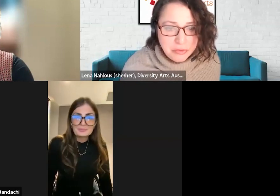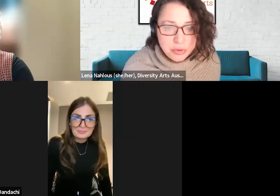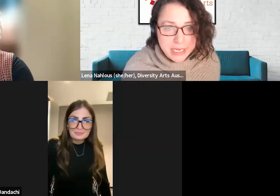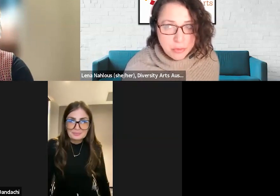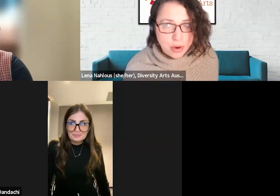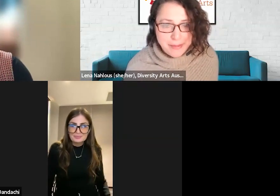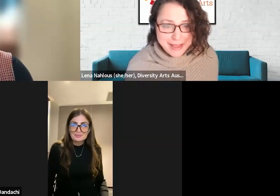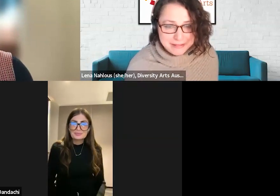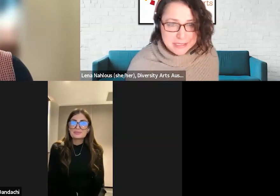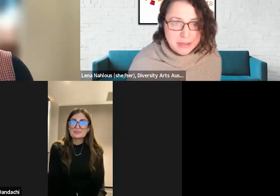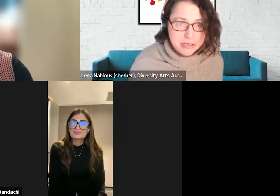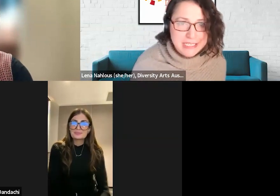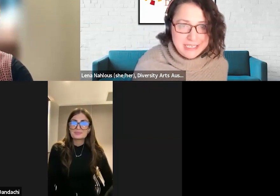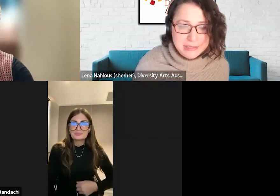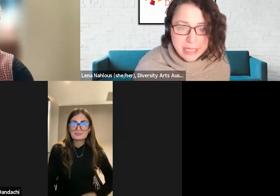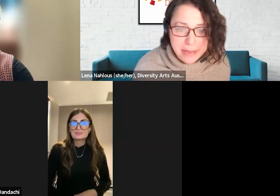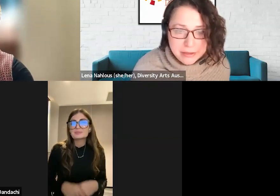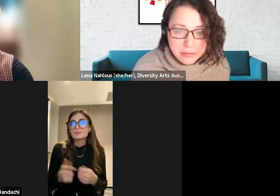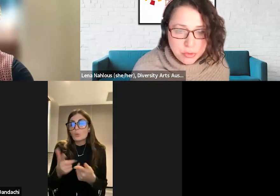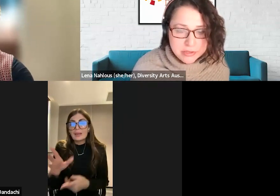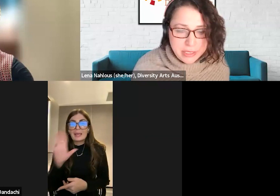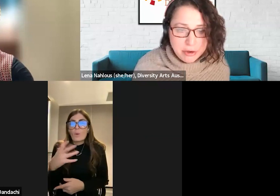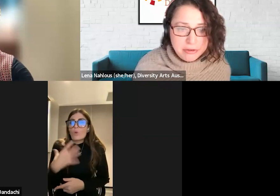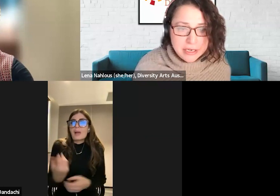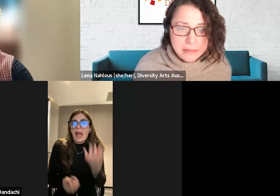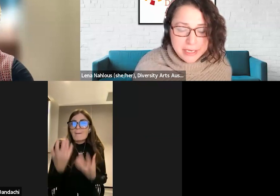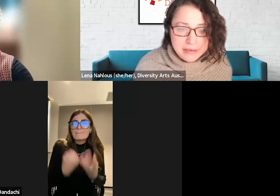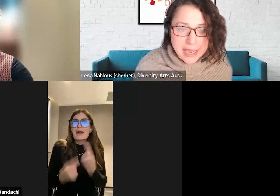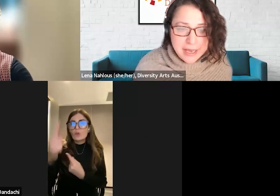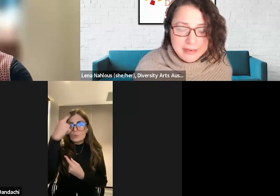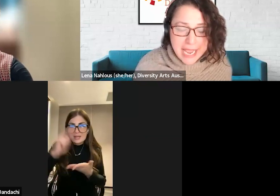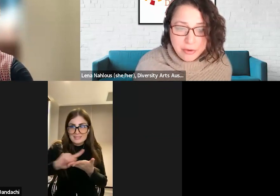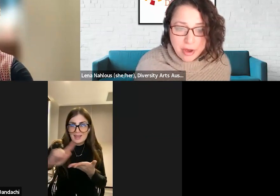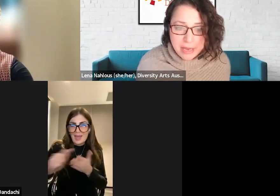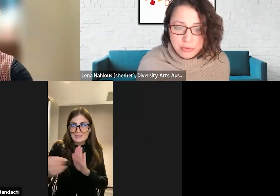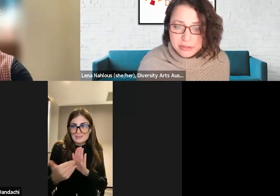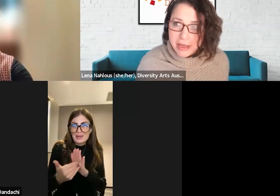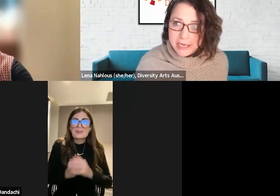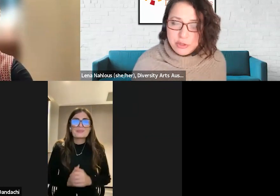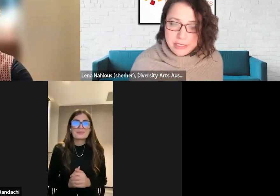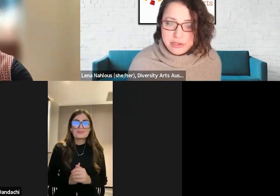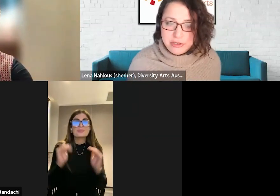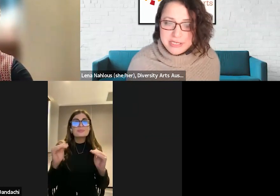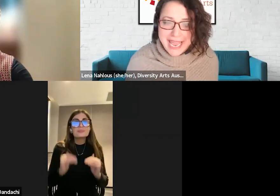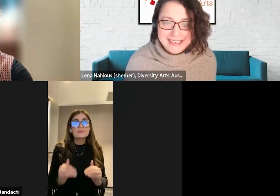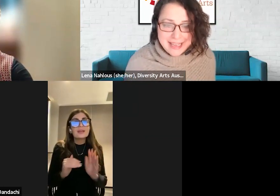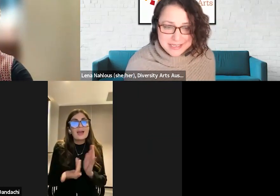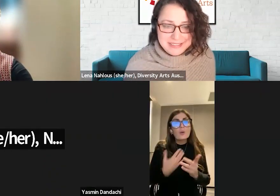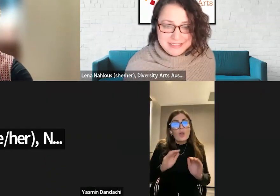We'll hear more about some of those ideas, we'll unpack them more as we go. But now I would like to introduce Kate Larson,